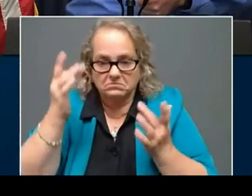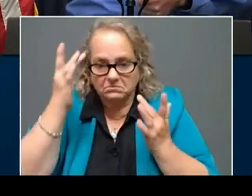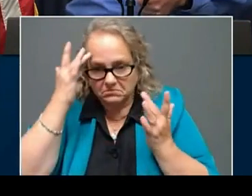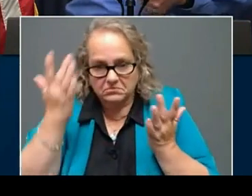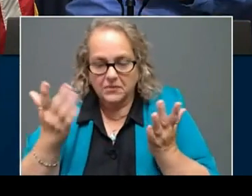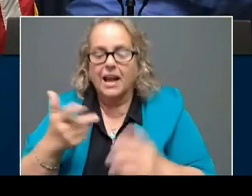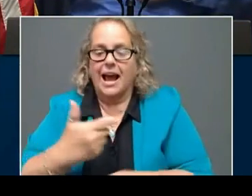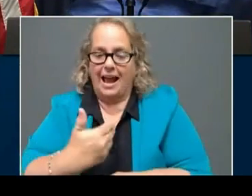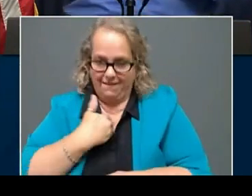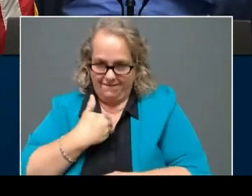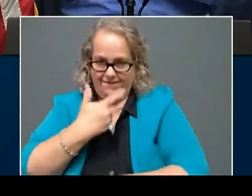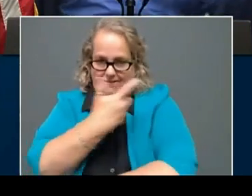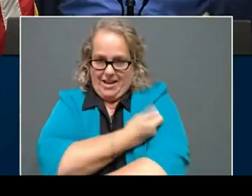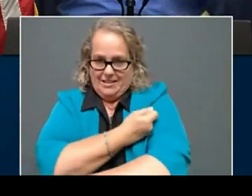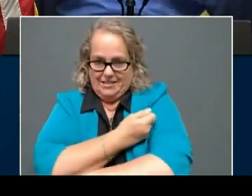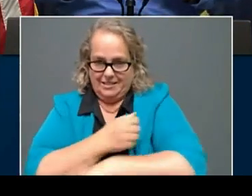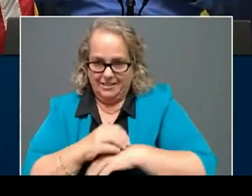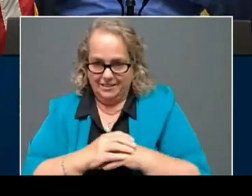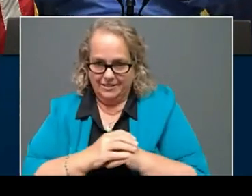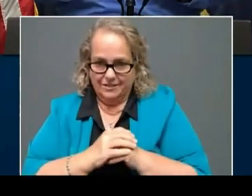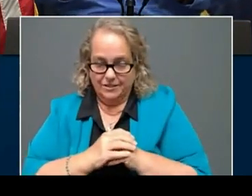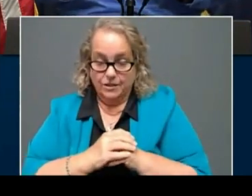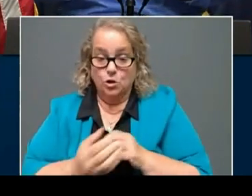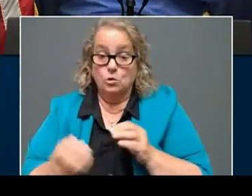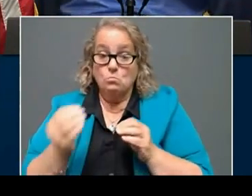vaccinated, not only do we protect ourselves at the individual level, but